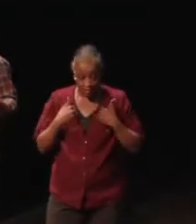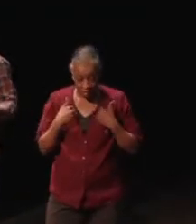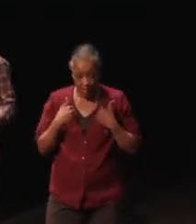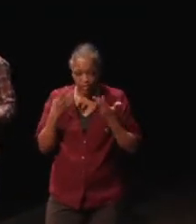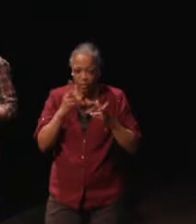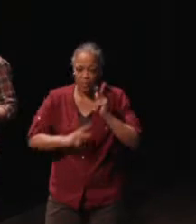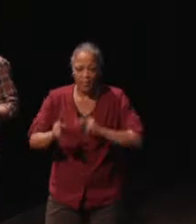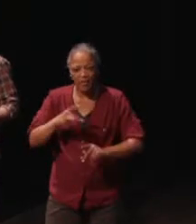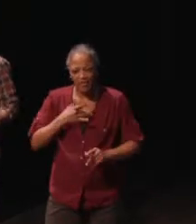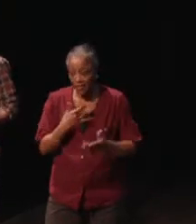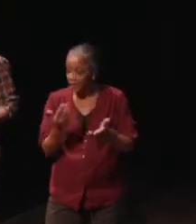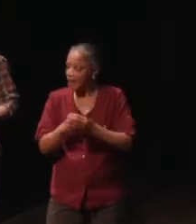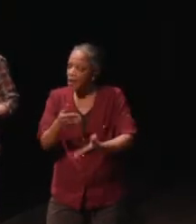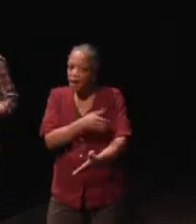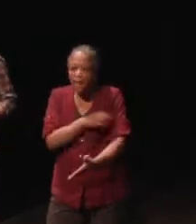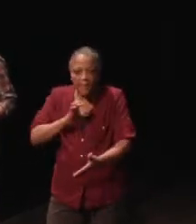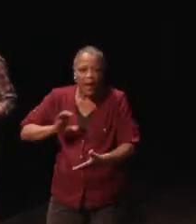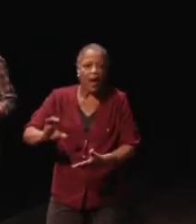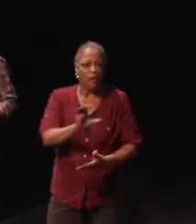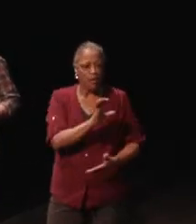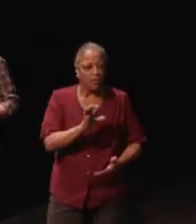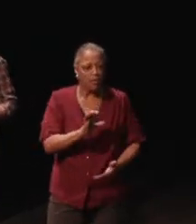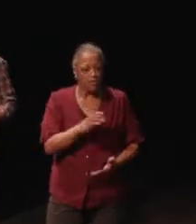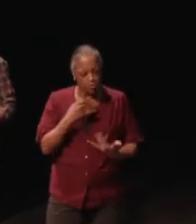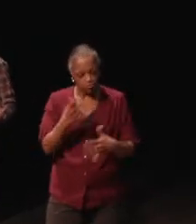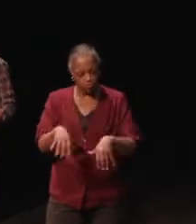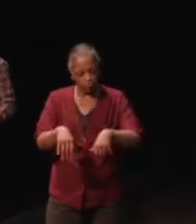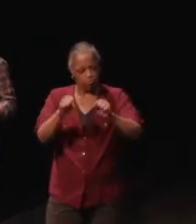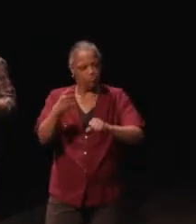So, people could feel again empowered to take on something.